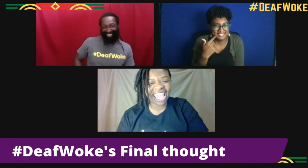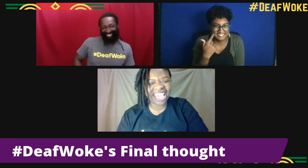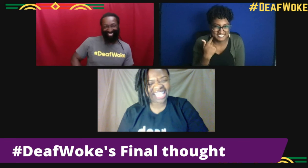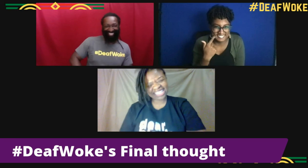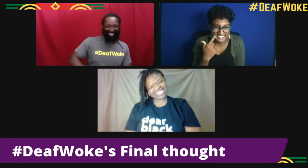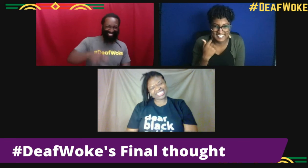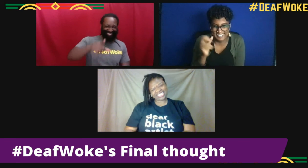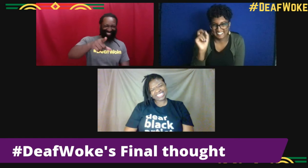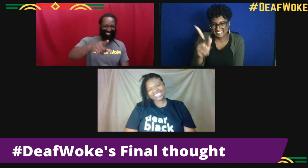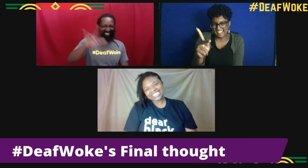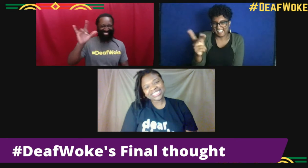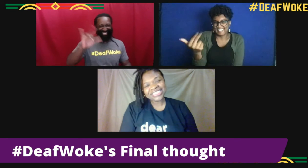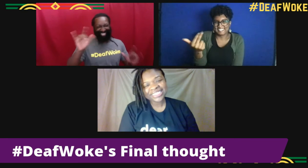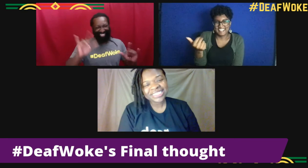Okay, all right, bye.